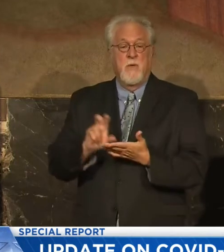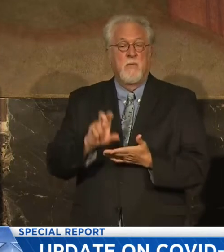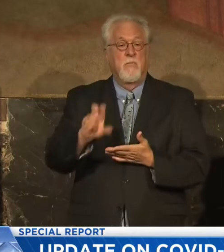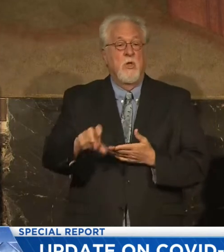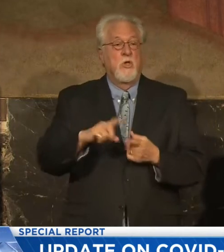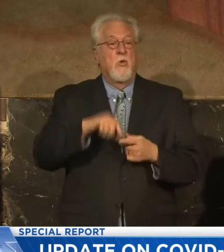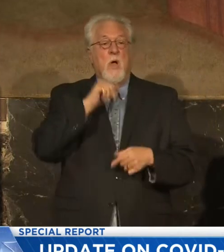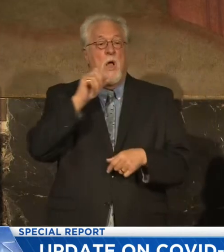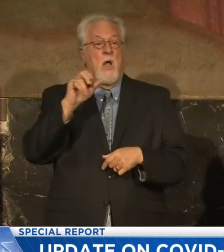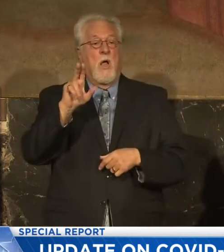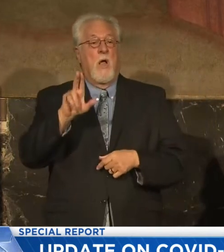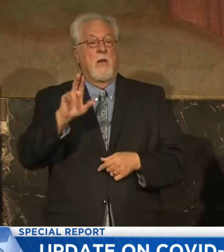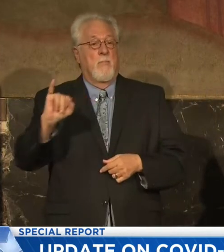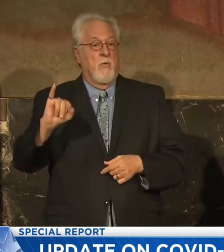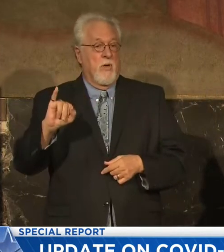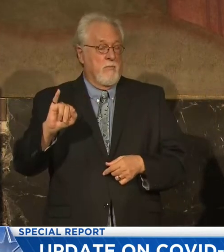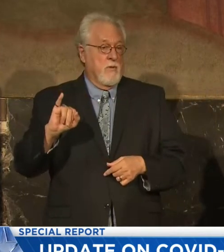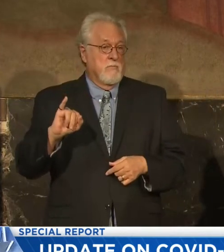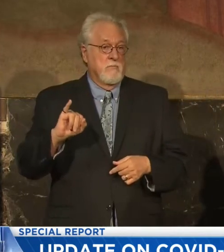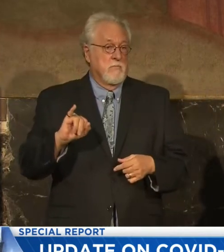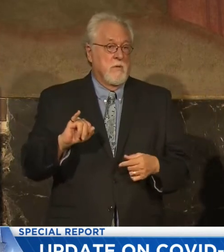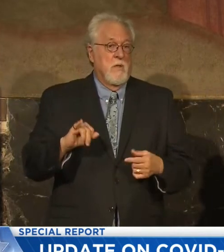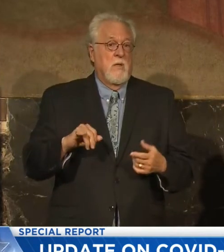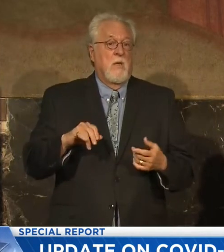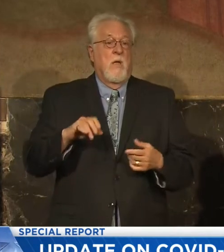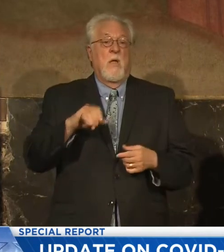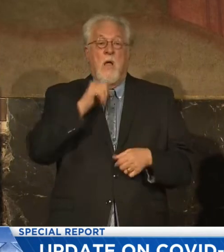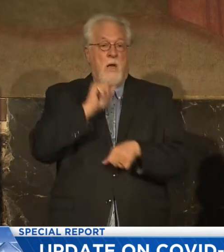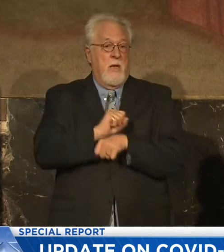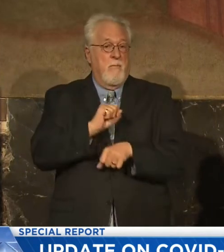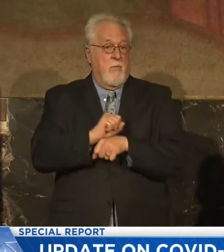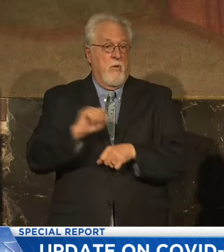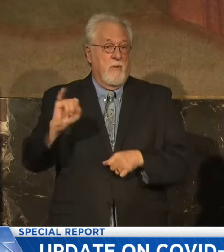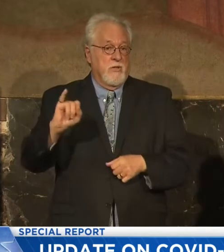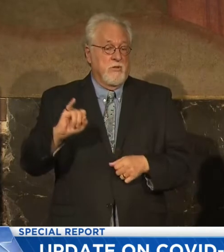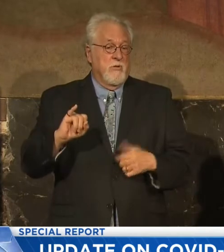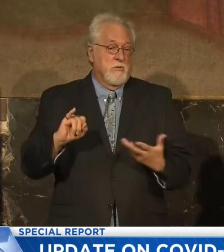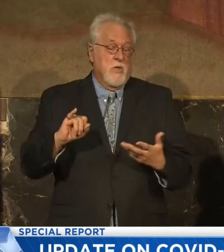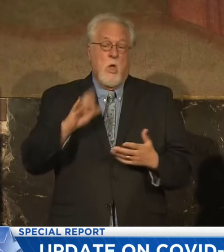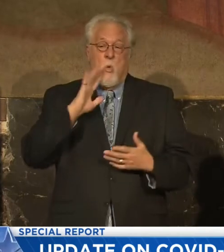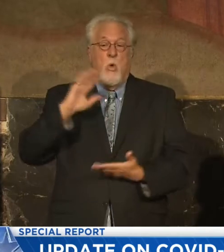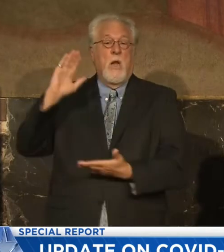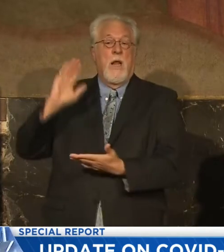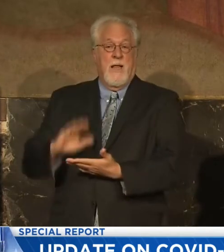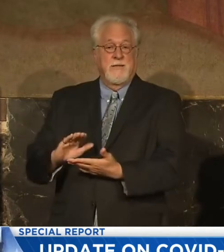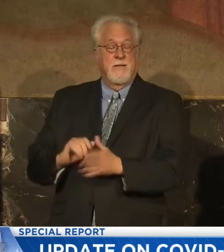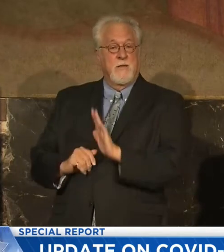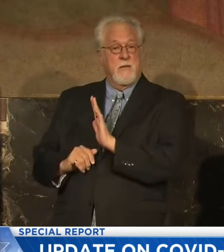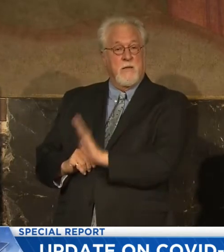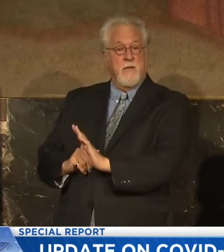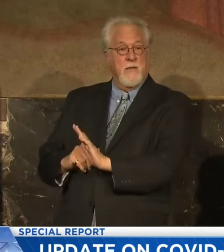MIGHT PREFER -- LET'S SAY THAT SAME $200 MILLION IS AVAILABLE. RATHER THAN ASSISTANCE TO SMALL